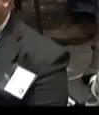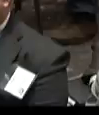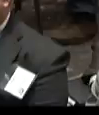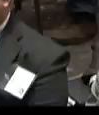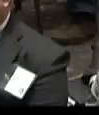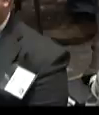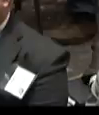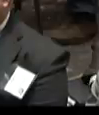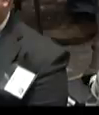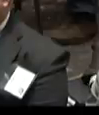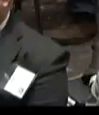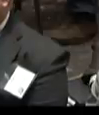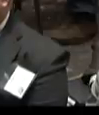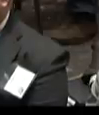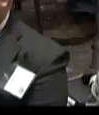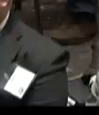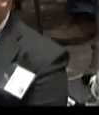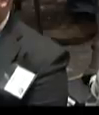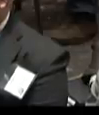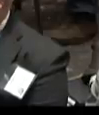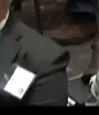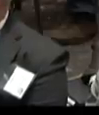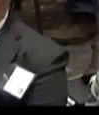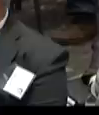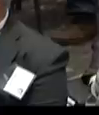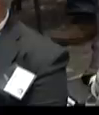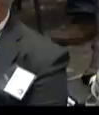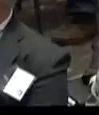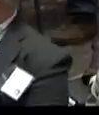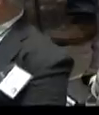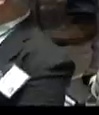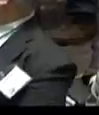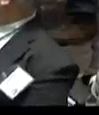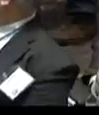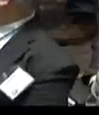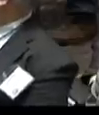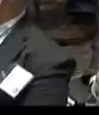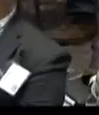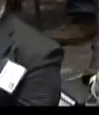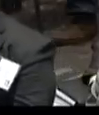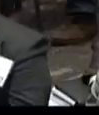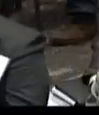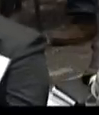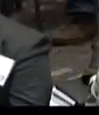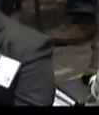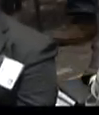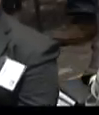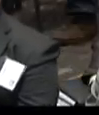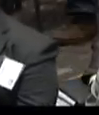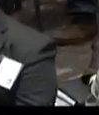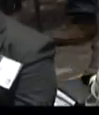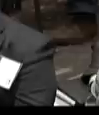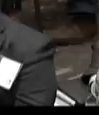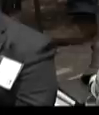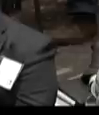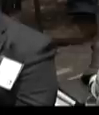ENGINEERS IN GEORGIA. I WOULD LIKE TO MENTION THAT IN ADDITION TO ACHIEVING THE LEAD